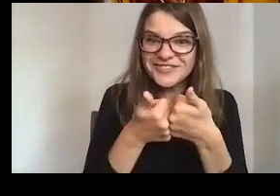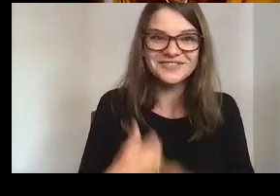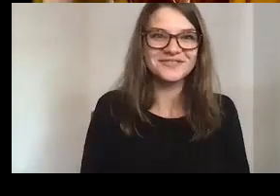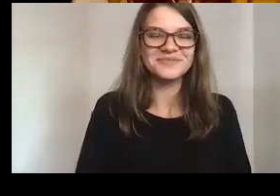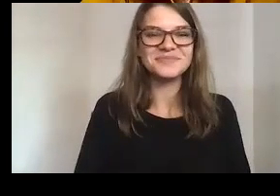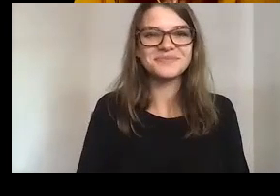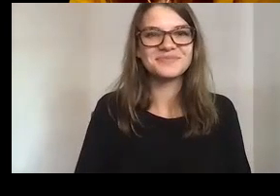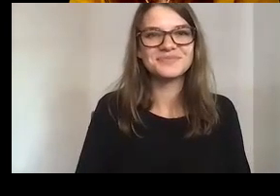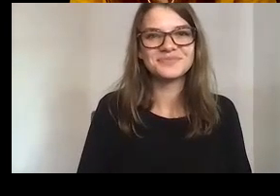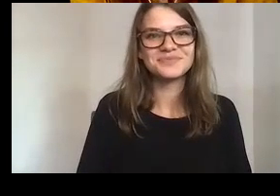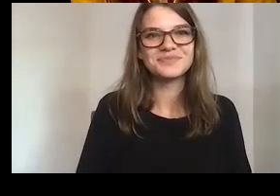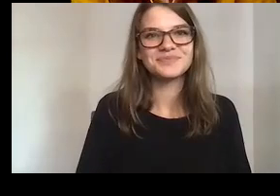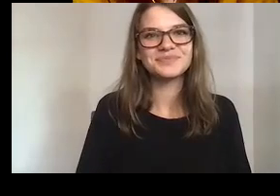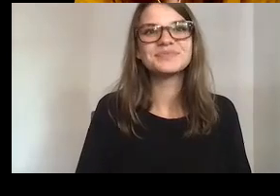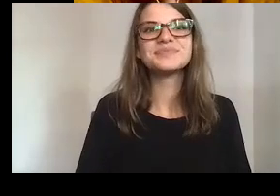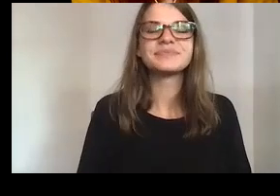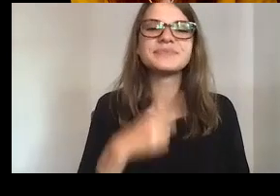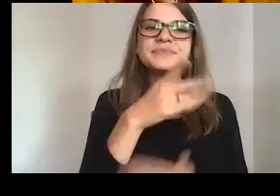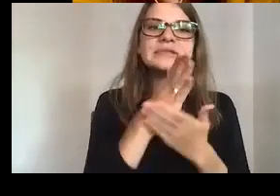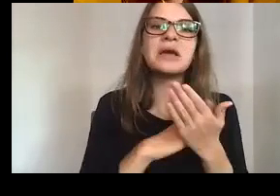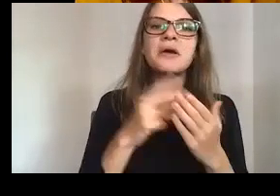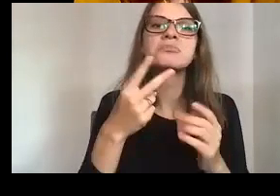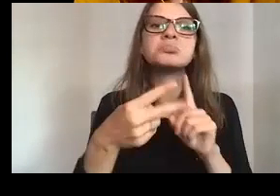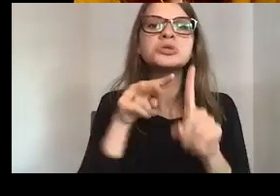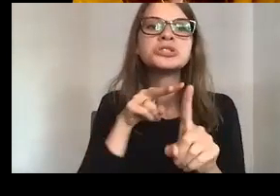so again these are some perceived strengths so this is sort of what do you what do you think are